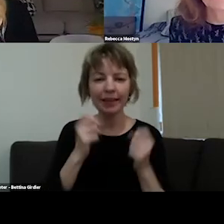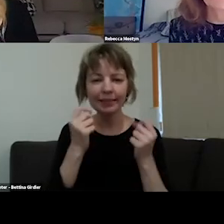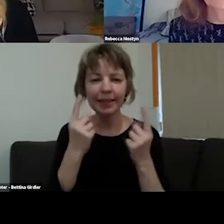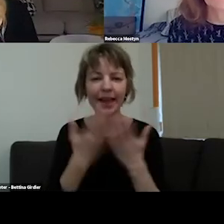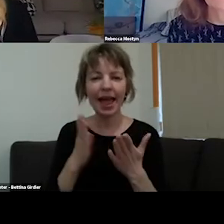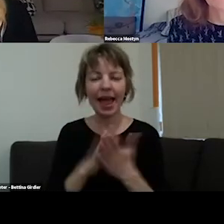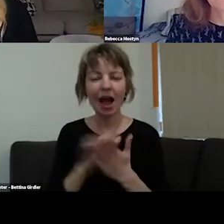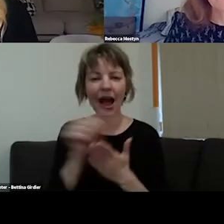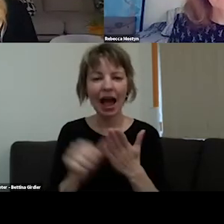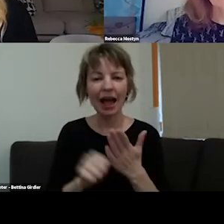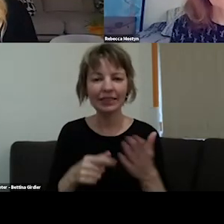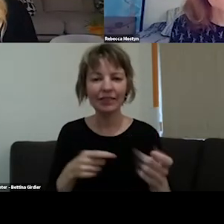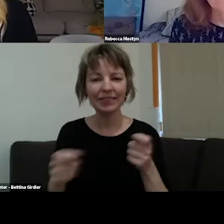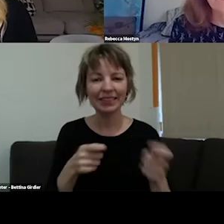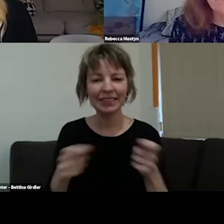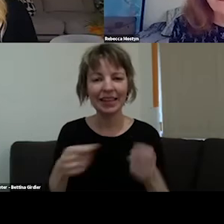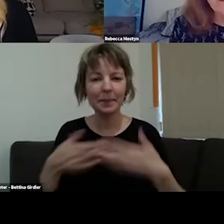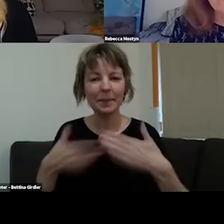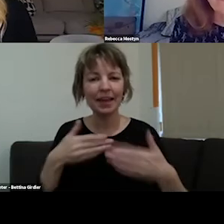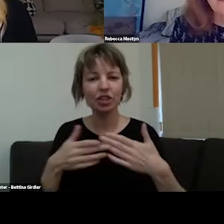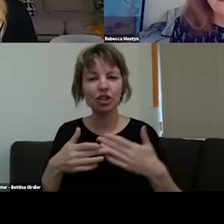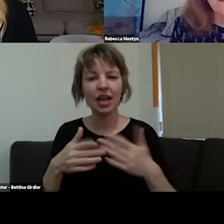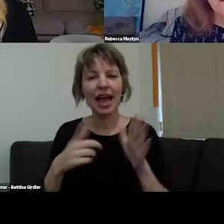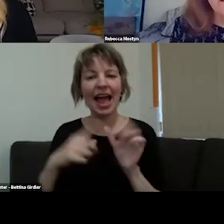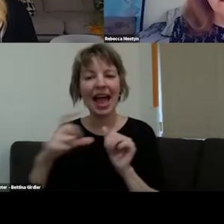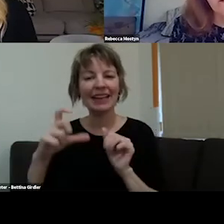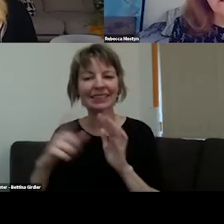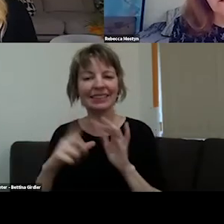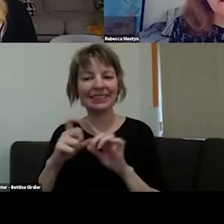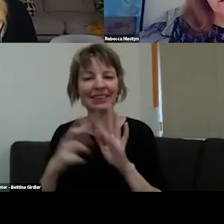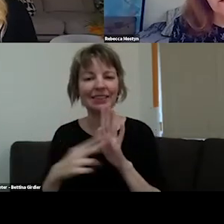in managing accidental counselling and care to the arts facilitator also.